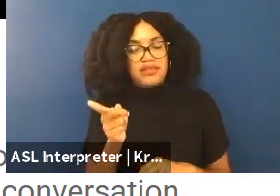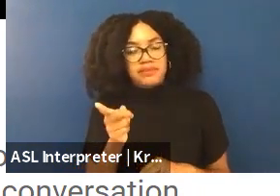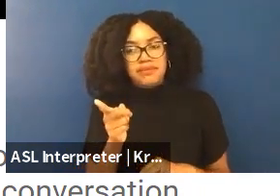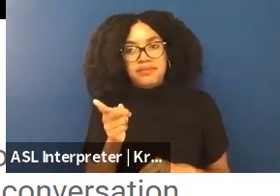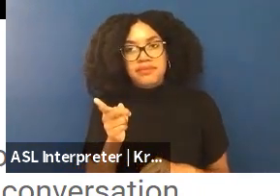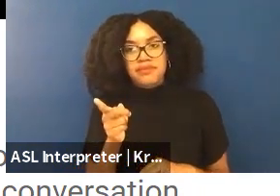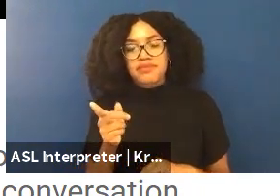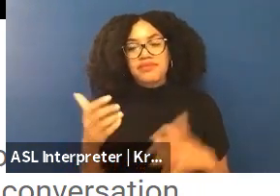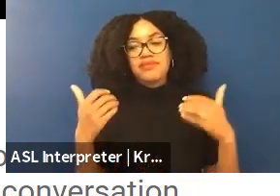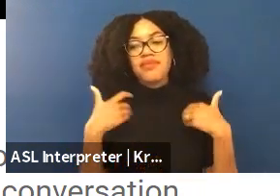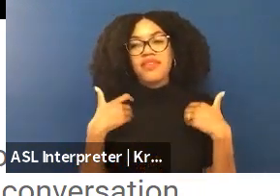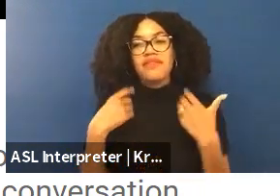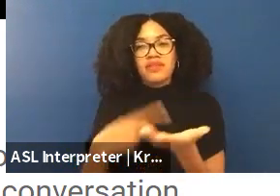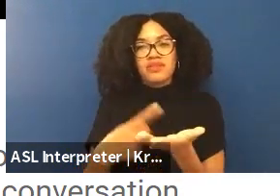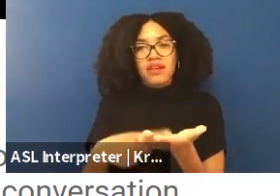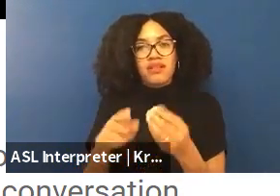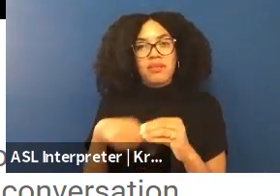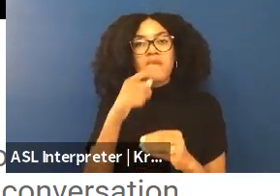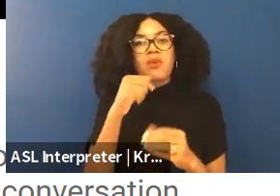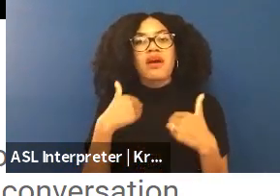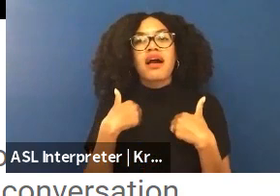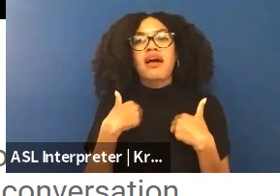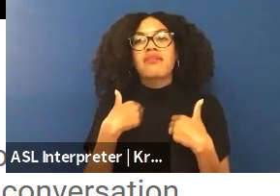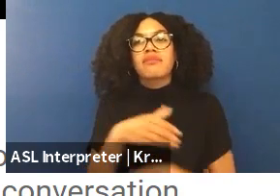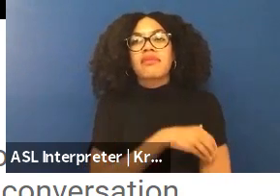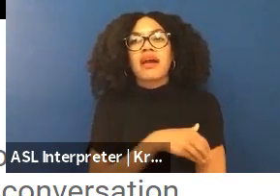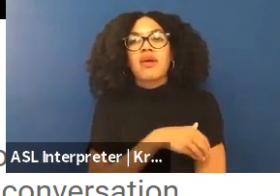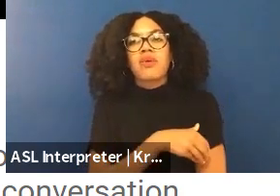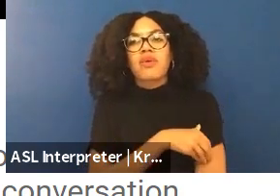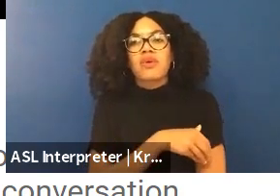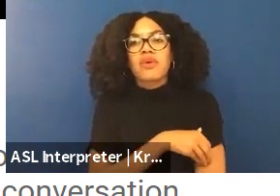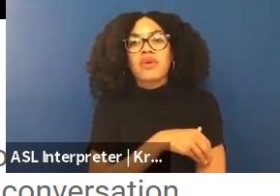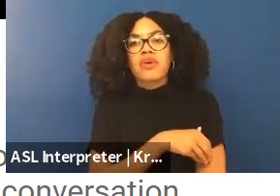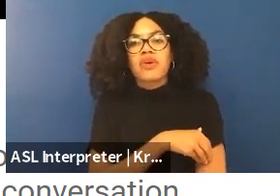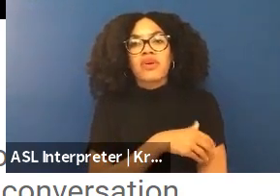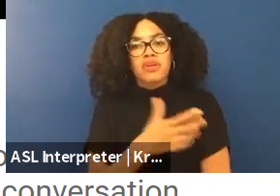talk about who has power and who has influence. And so, you know, the people in power may not have